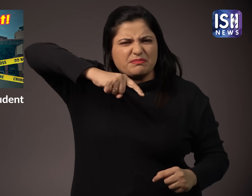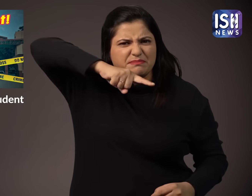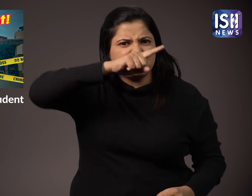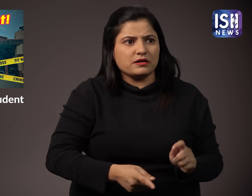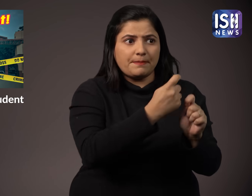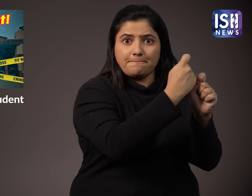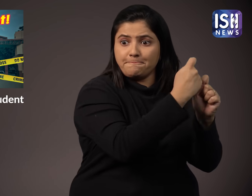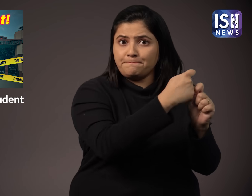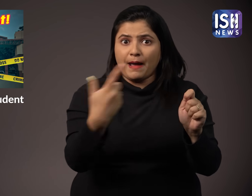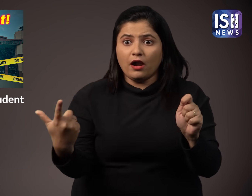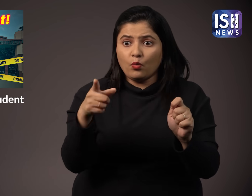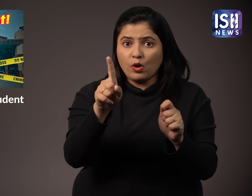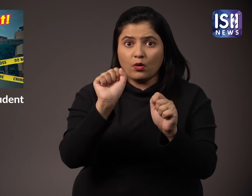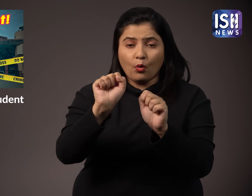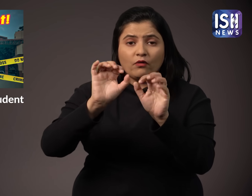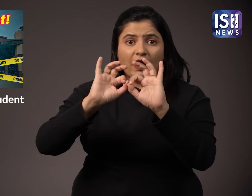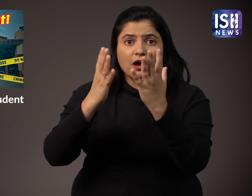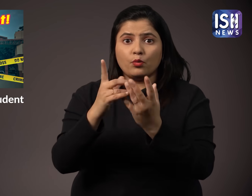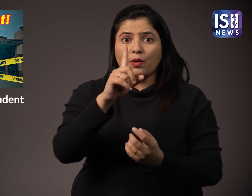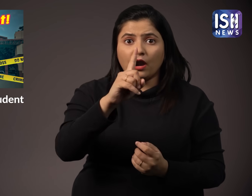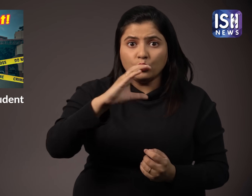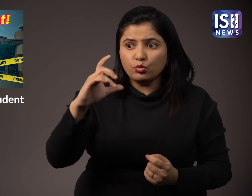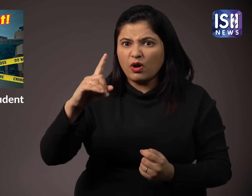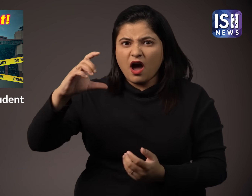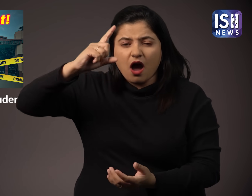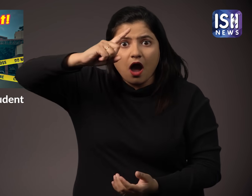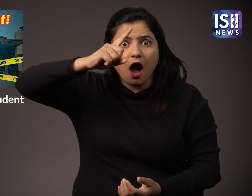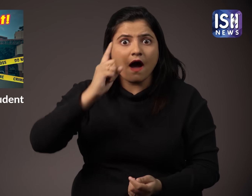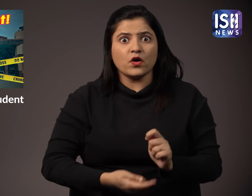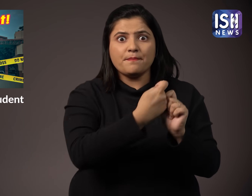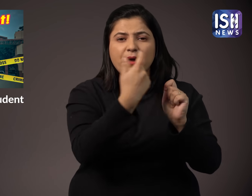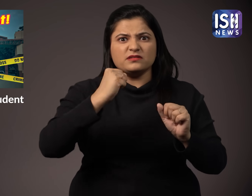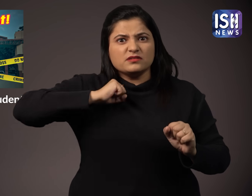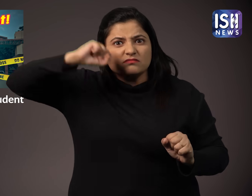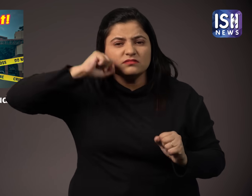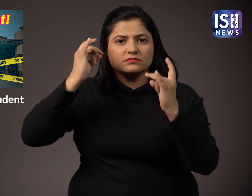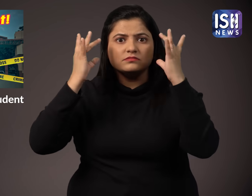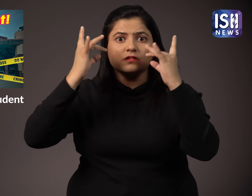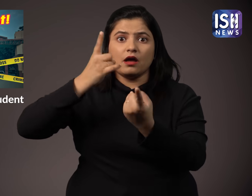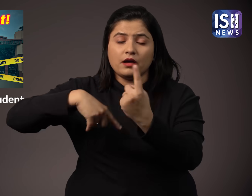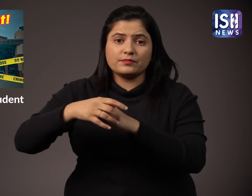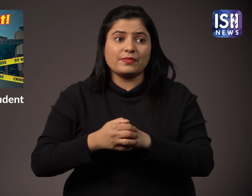They are demanding that the families of each of the victims be provided ₹1 crore compensation.